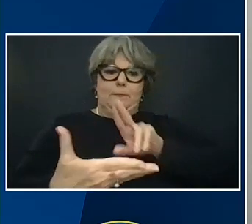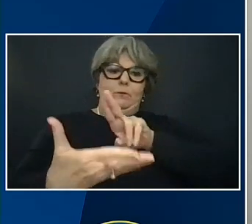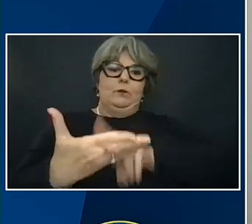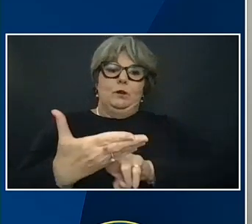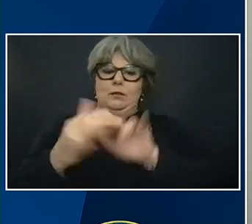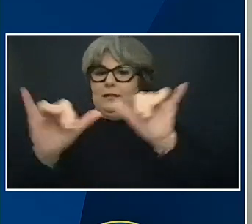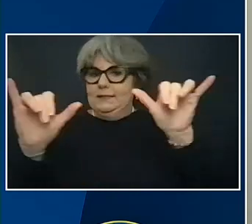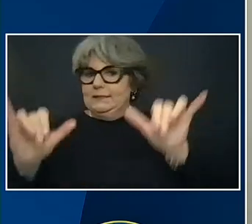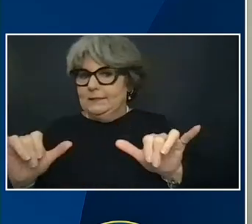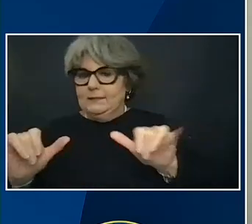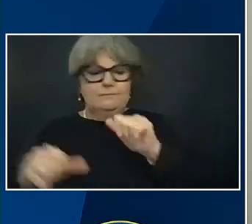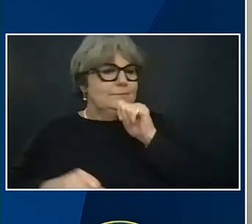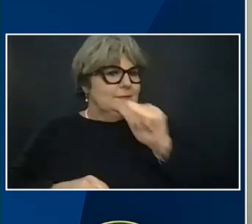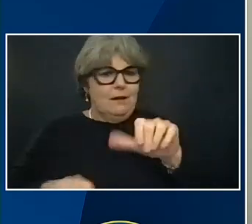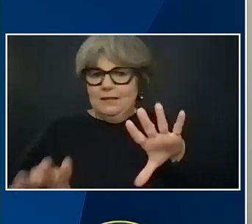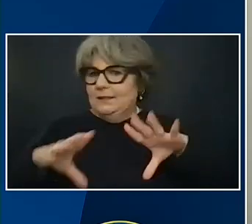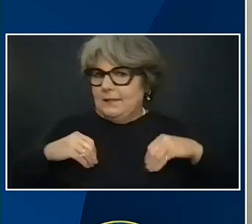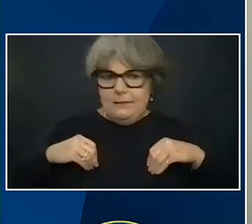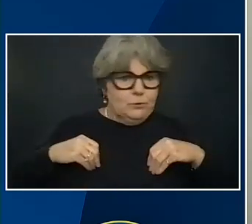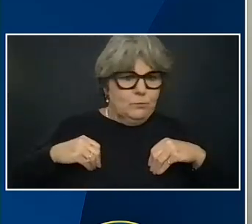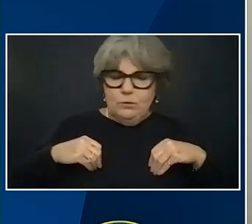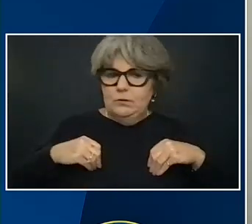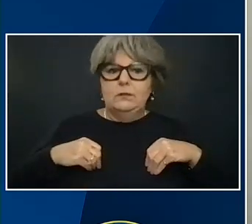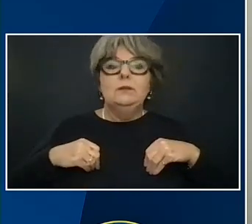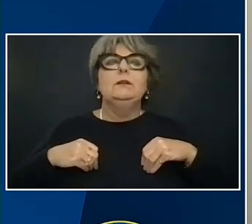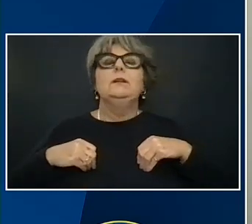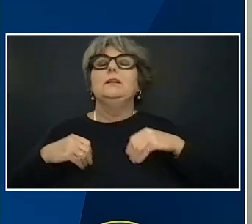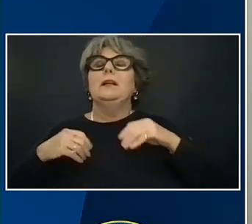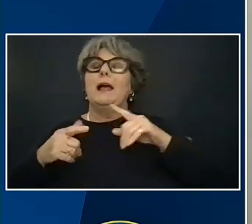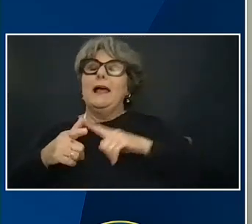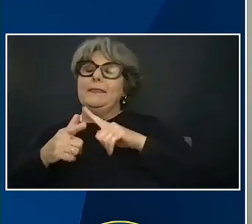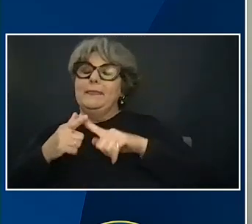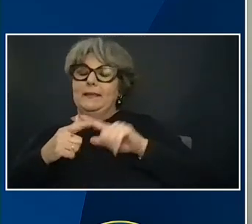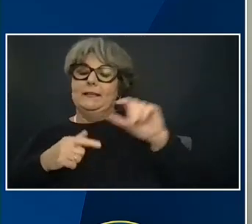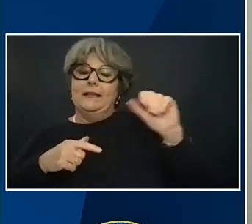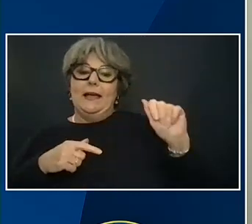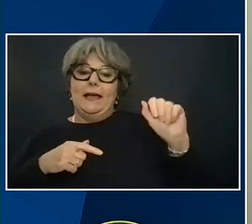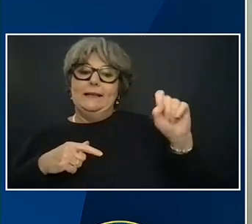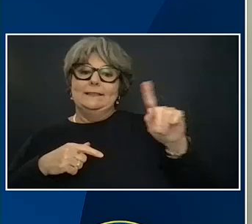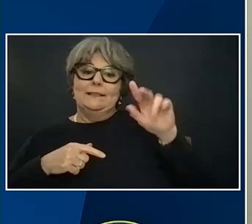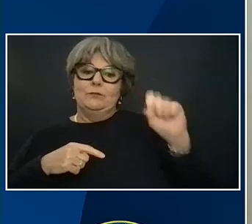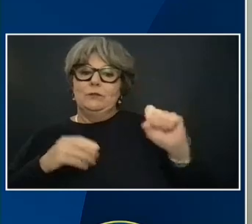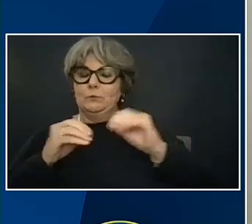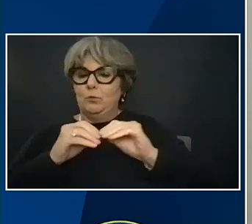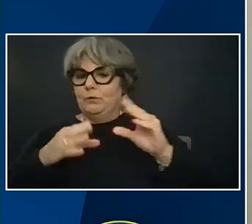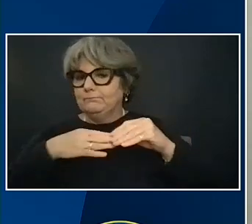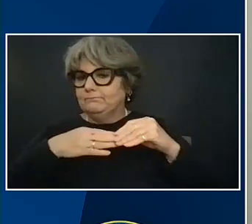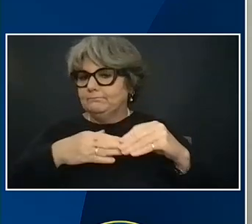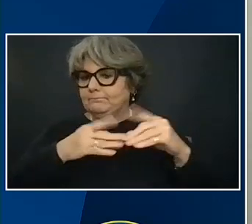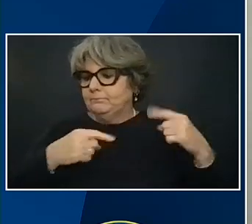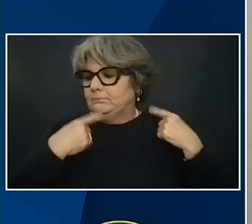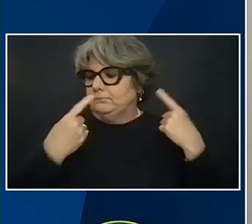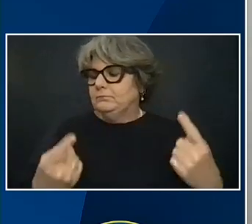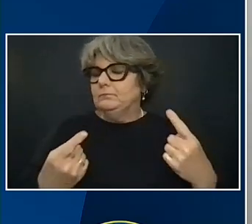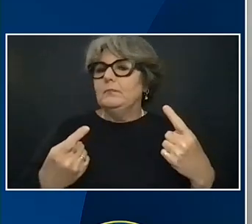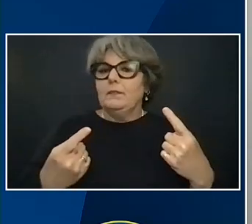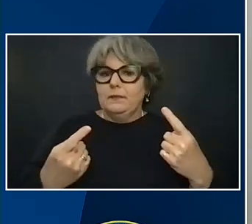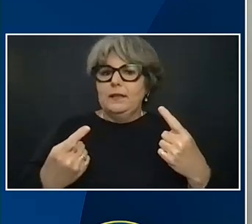is not acceptable. Asynchronous delivery has allowed our teachers so much flexibility. They now can flip the classroom, where our